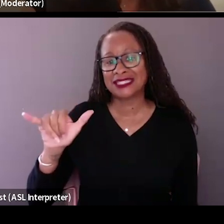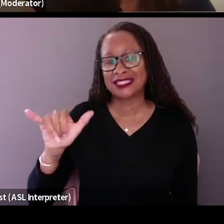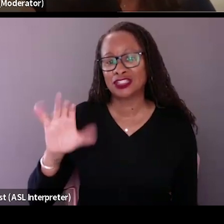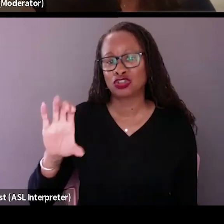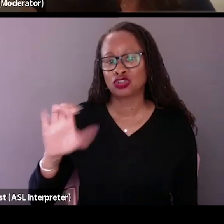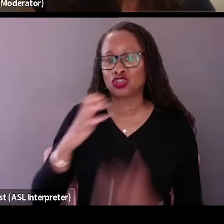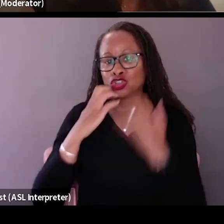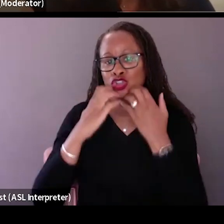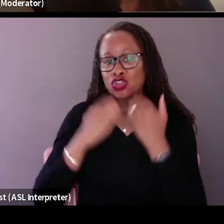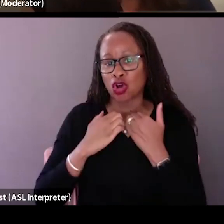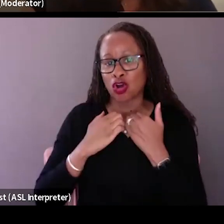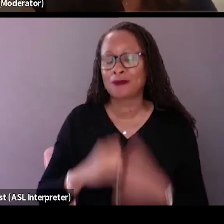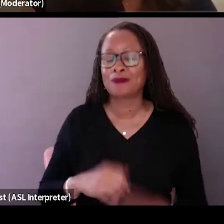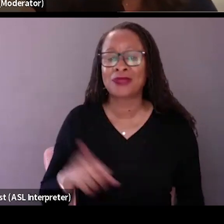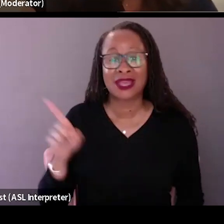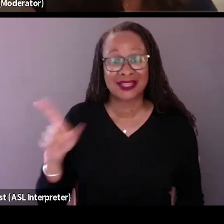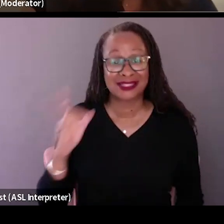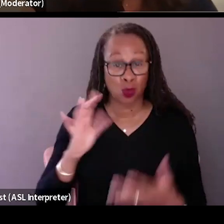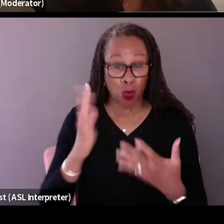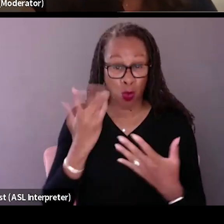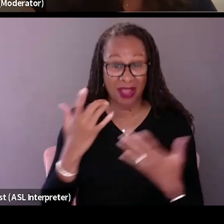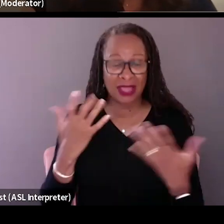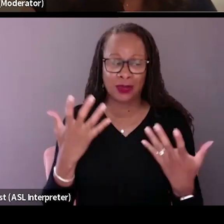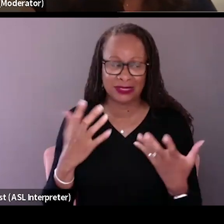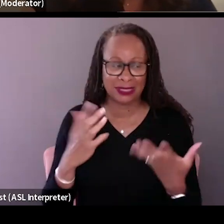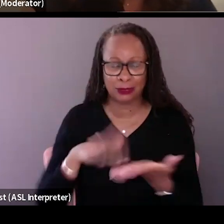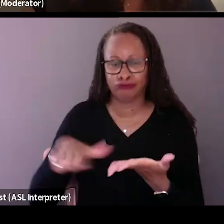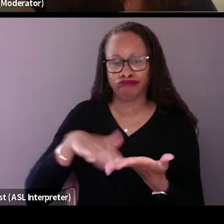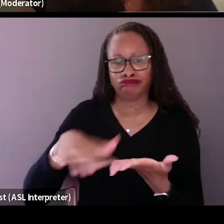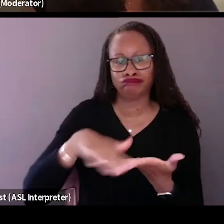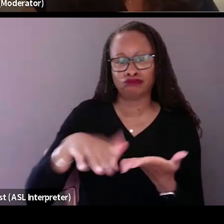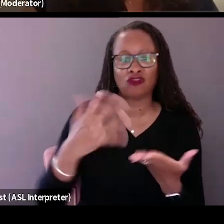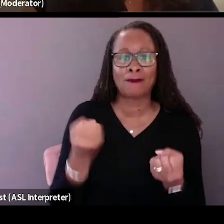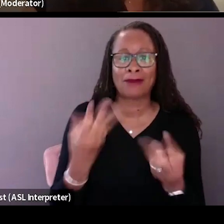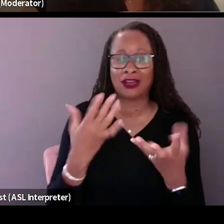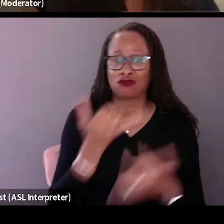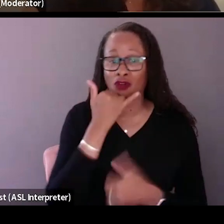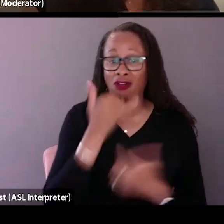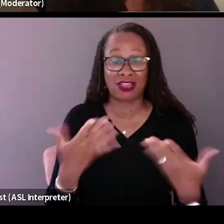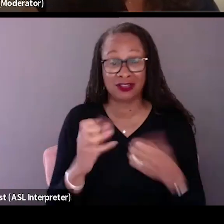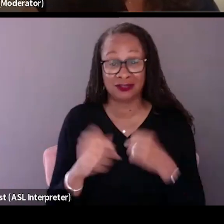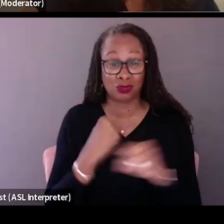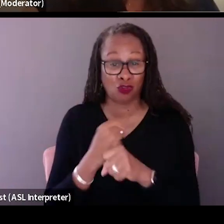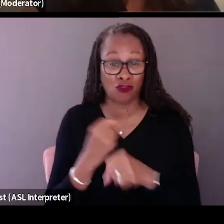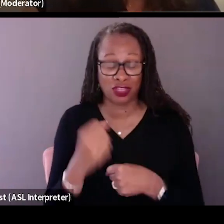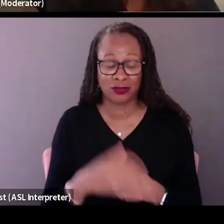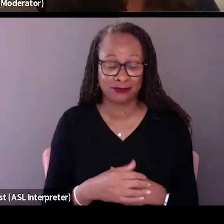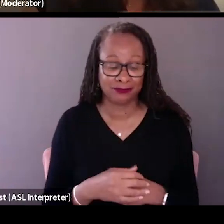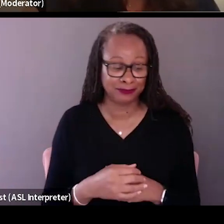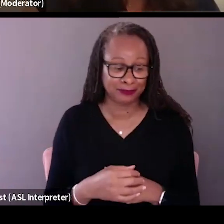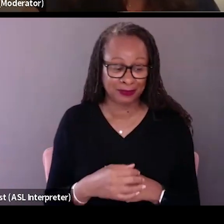for as long as he did. There was a part of me that was a little bit worried